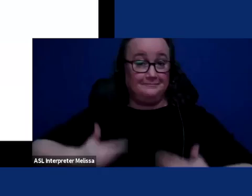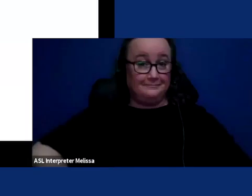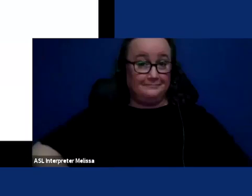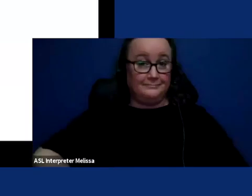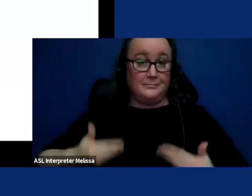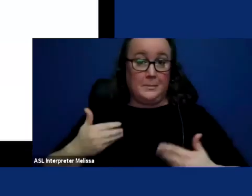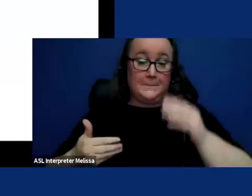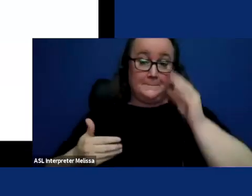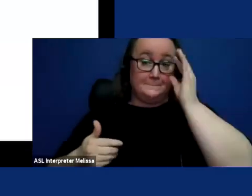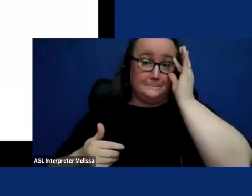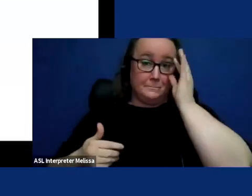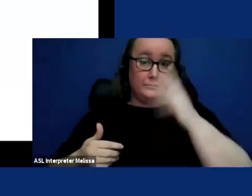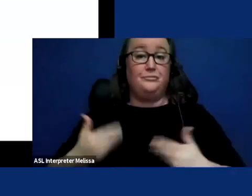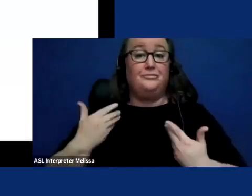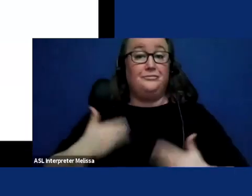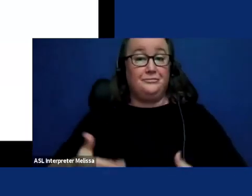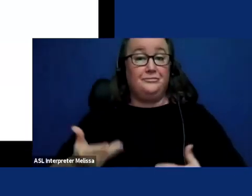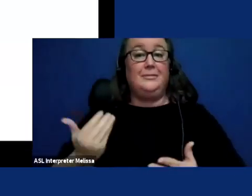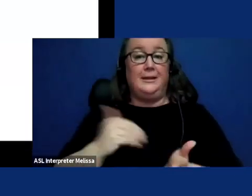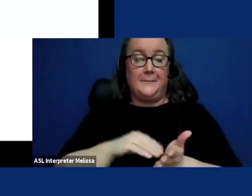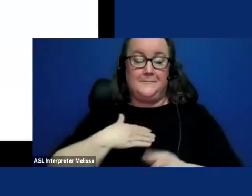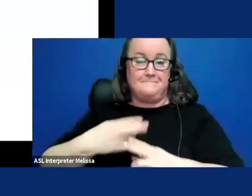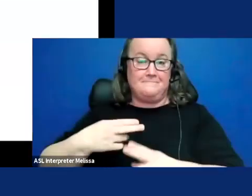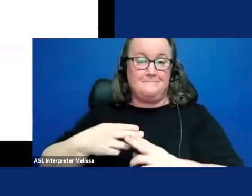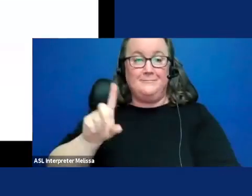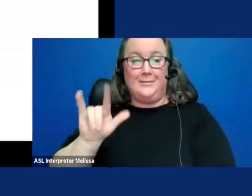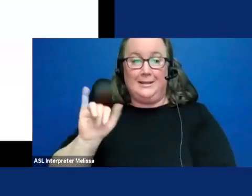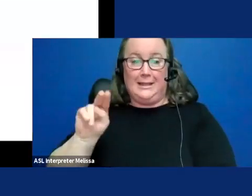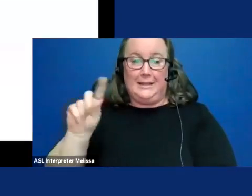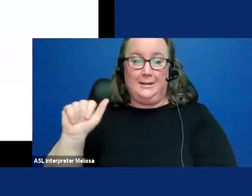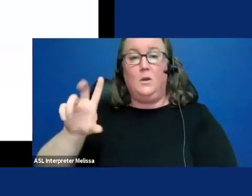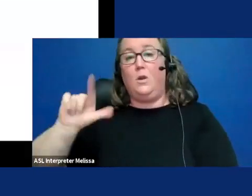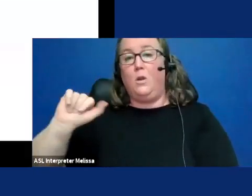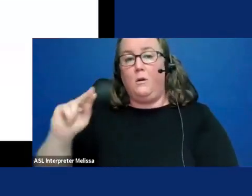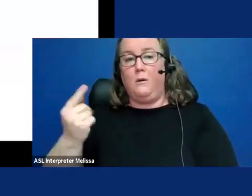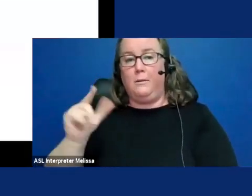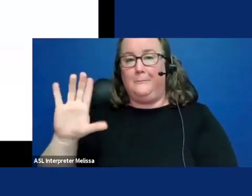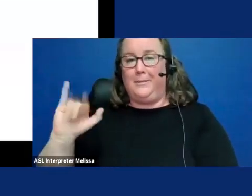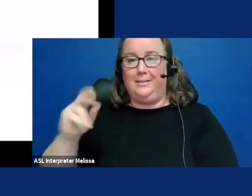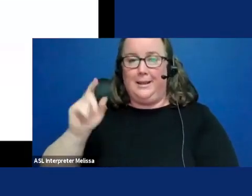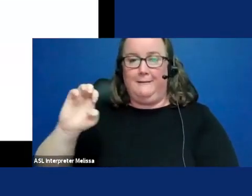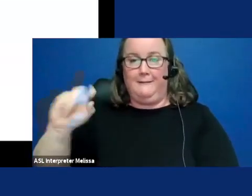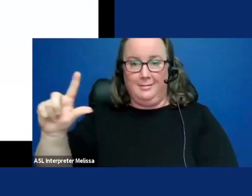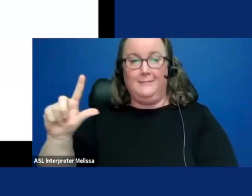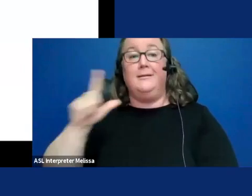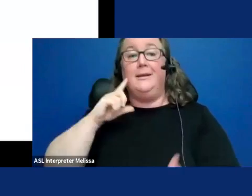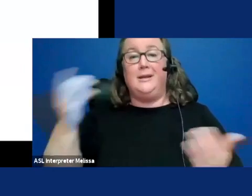Again, I'm Linda Long-Bellil, Assistant Professor at UMass Chan Medical School.